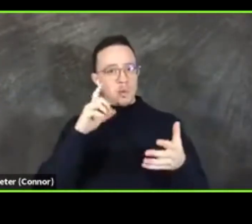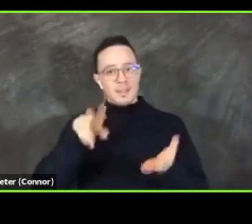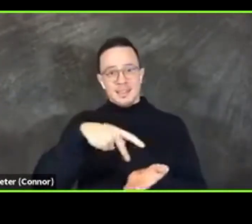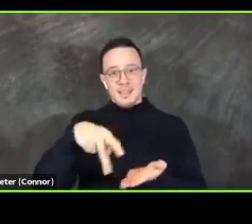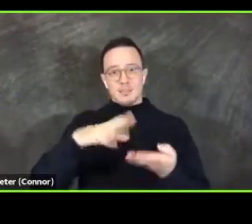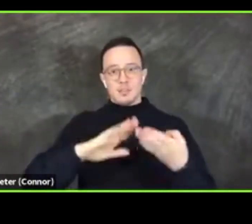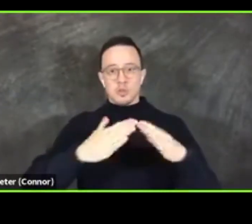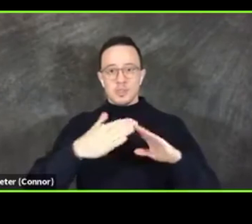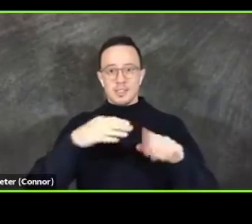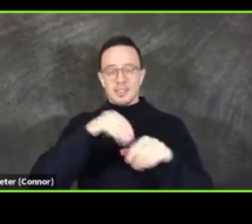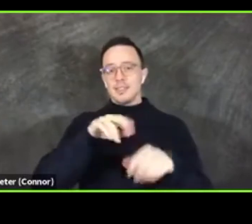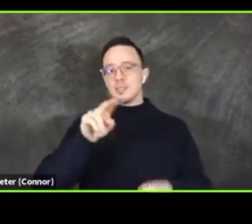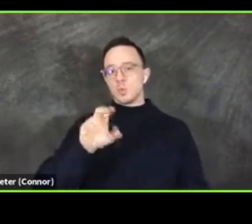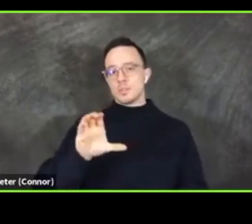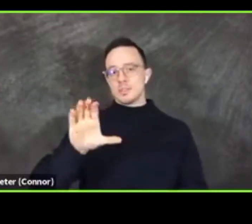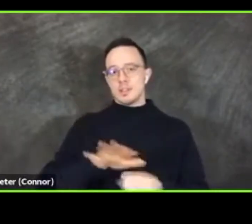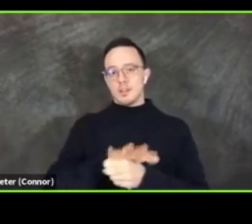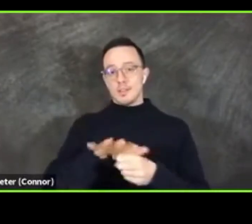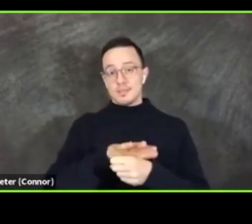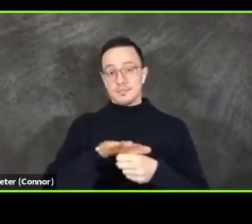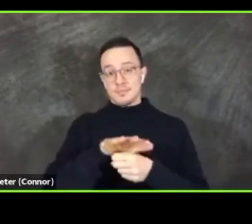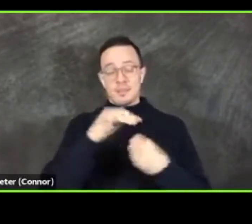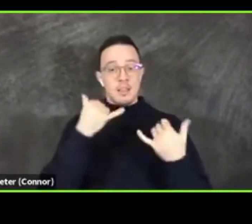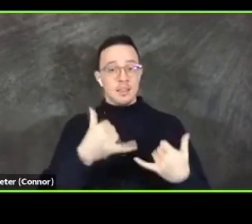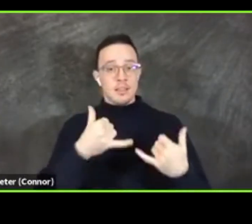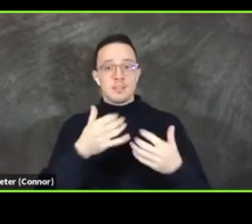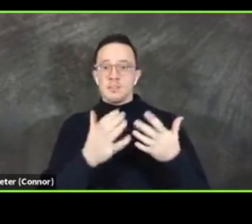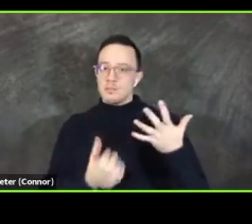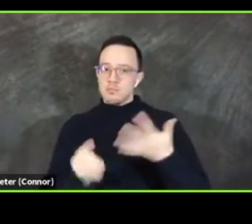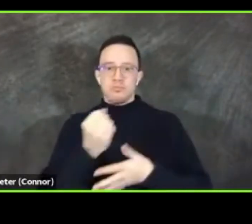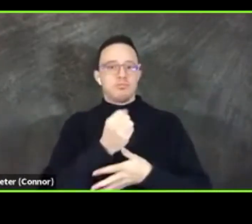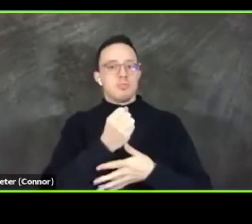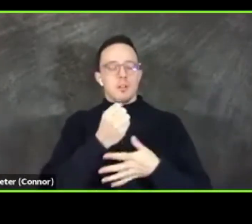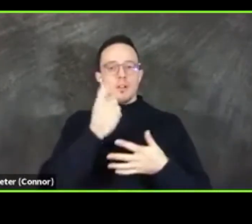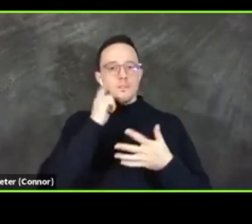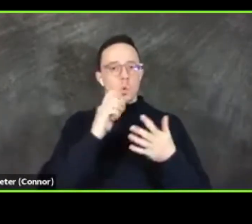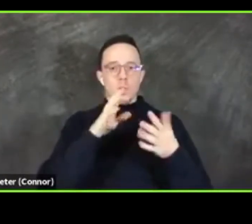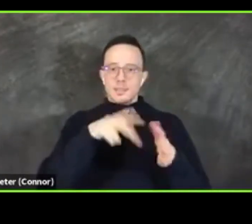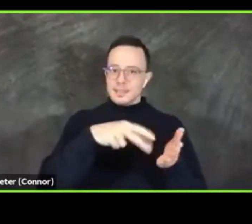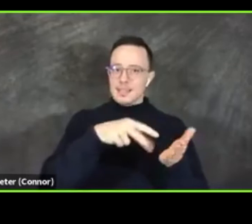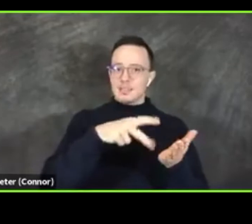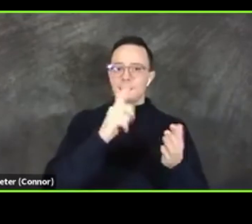THE CORNERSTONE OF DANCE/NYC'S LEADERSHIP TRAINING, NETWORKING, AND CONVENING PORTFOLIO.